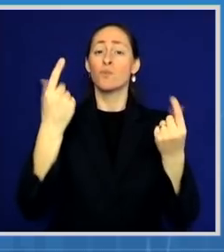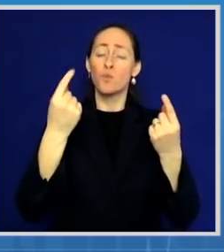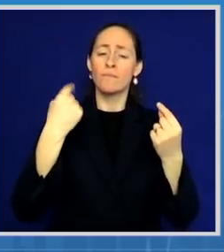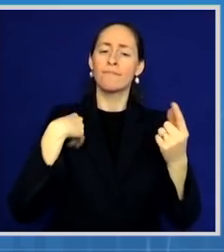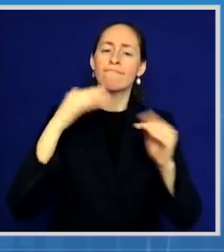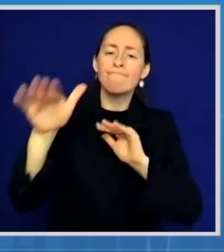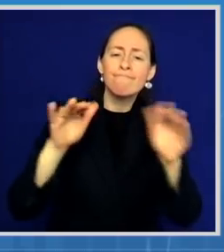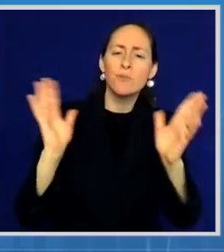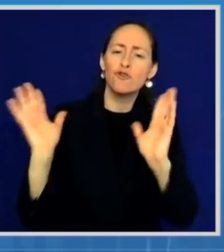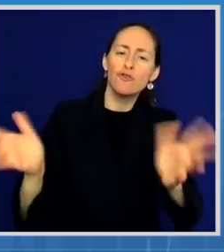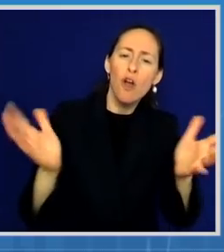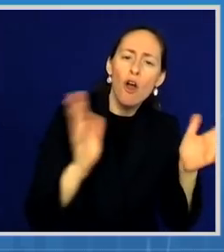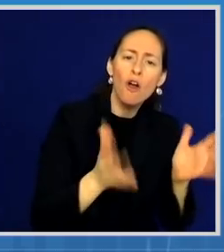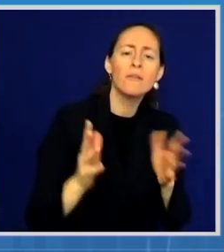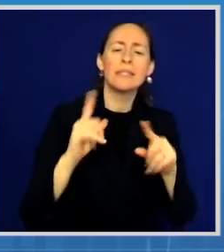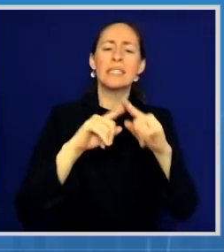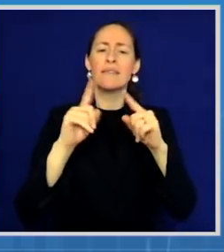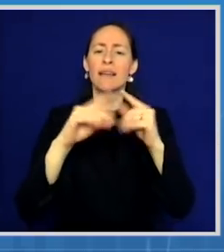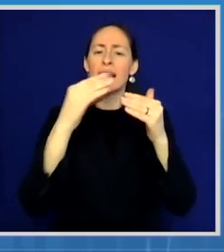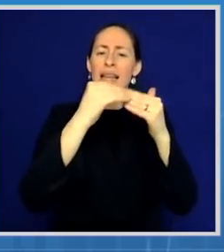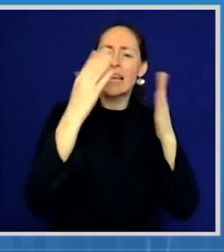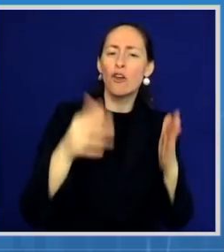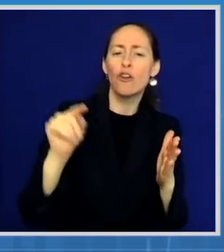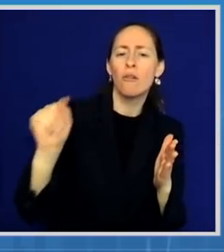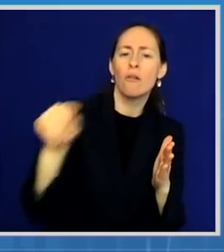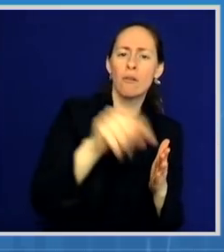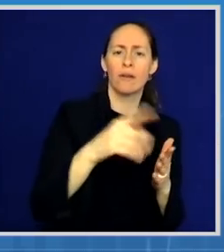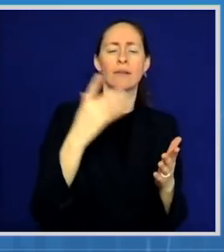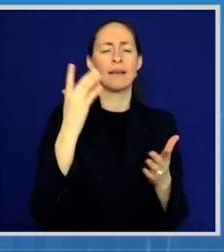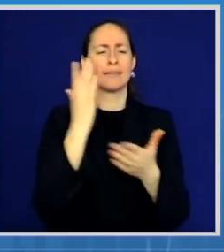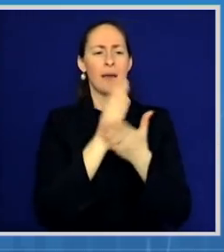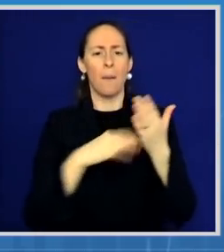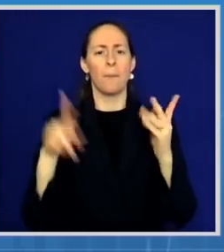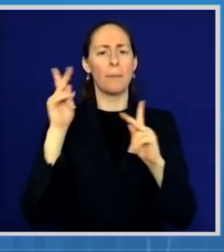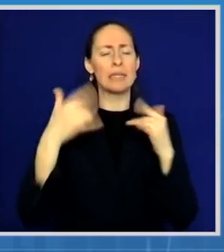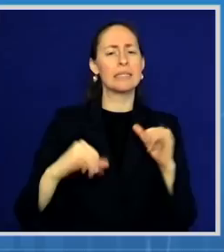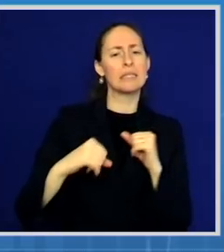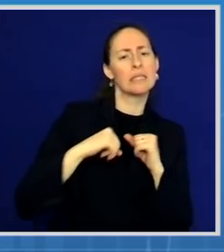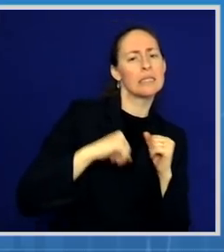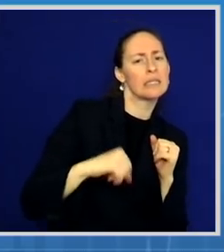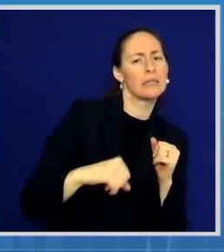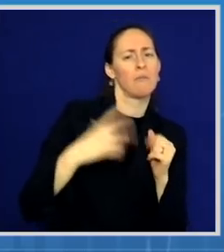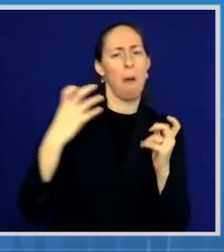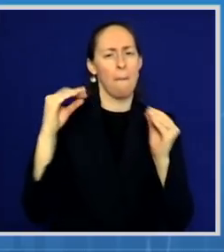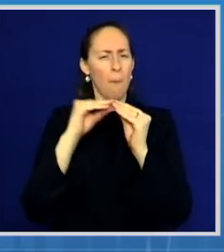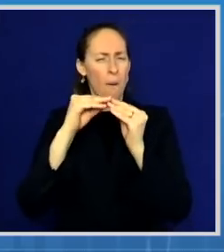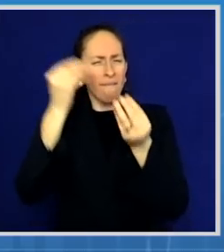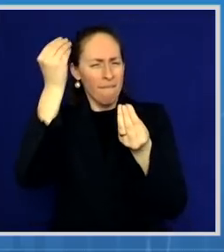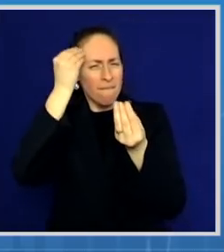that there are still people who have questions and want more information about vaccines, and that's why we're continuing to grow the scope